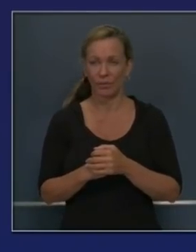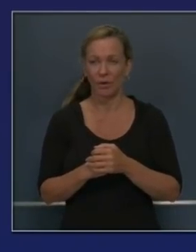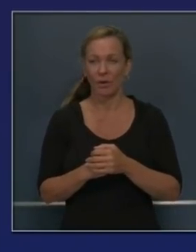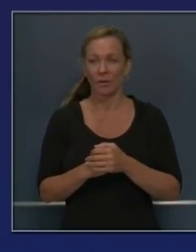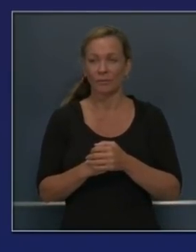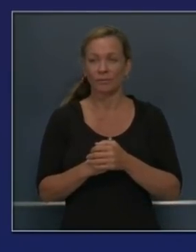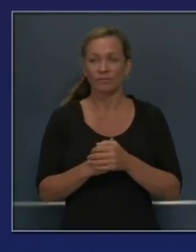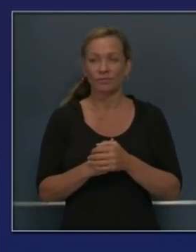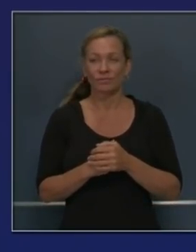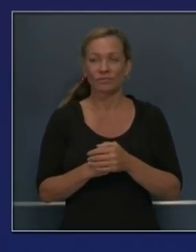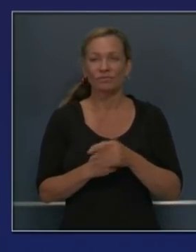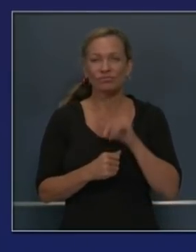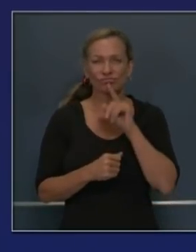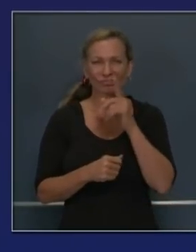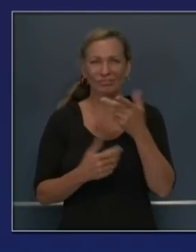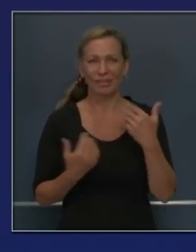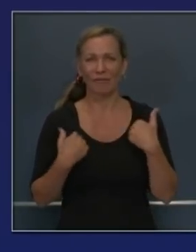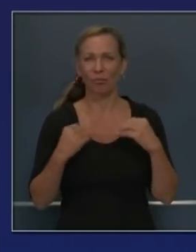THE NUMBER OF STRUCTURES THAT